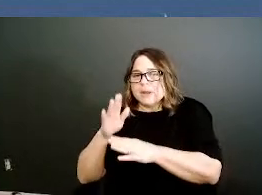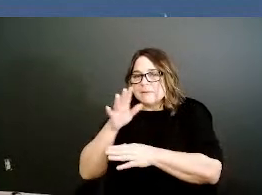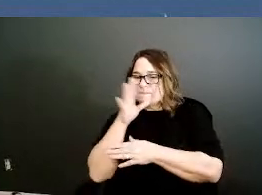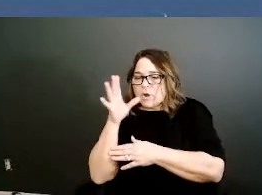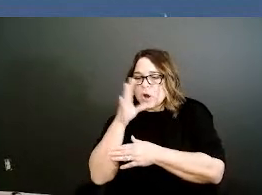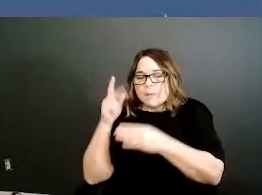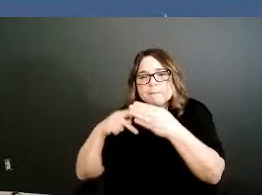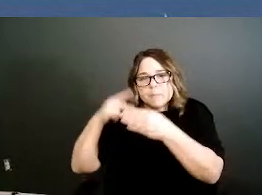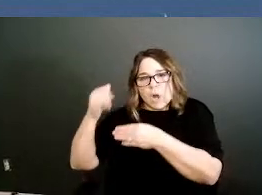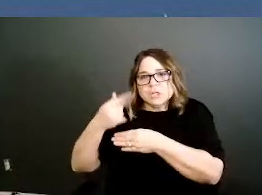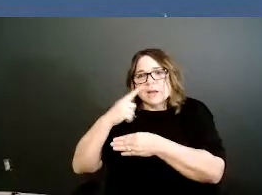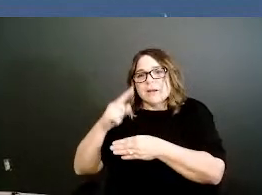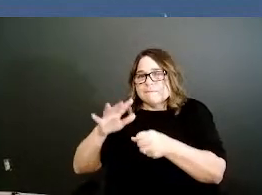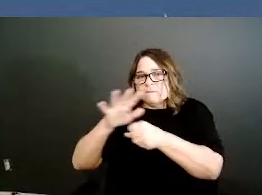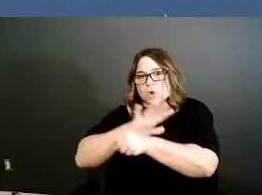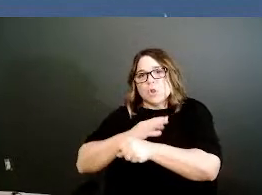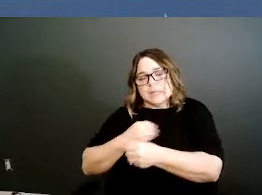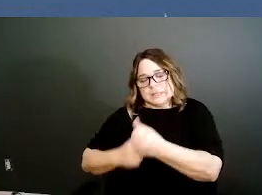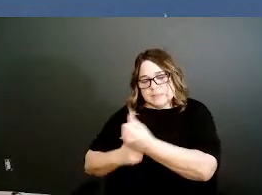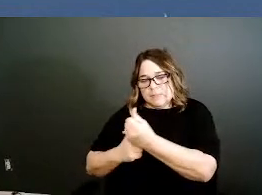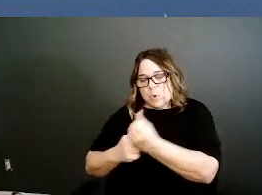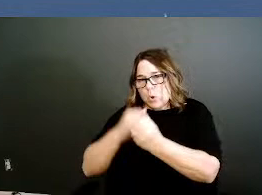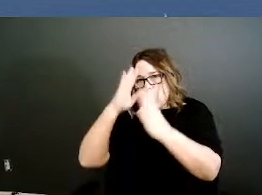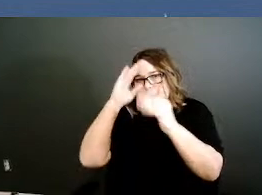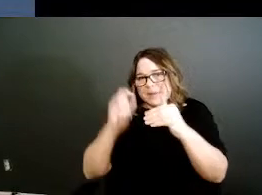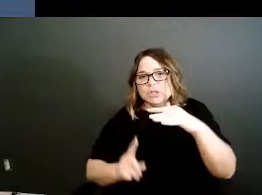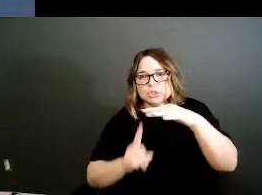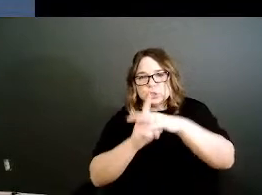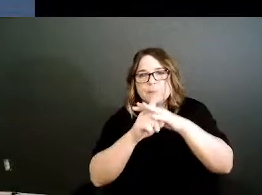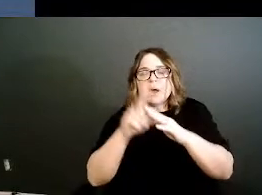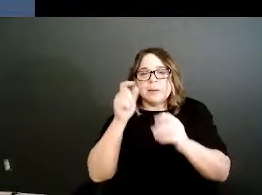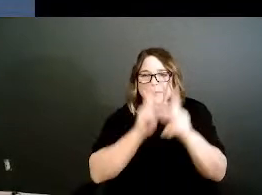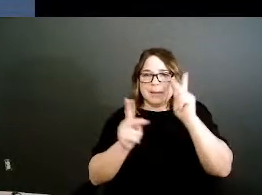GREEN BELT. THANK YOU SO MUCH. ≫ COUNCIL PRESIDENT BENDER: THANK YOU.